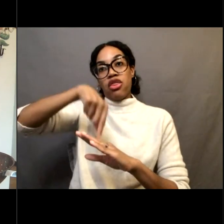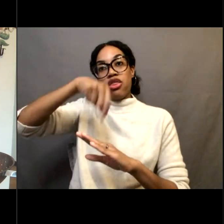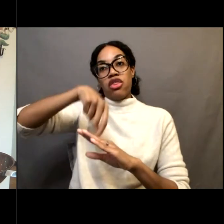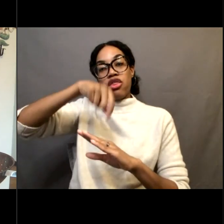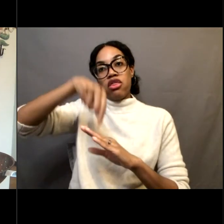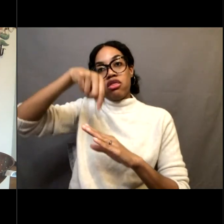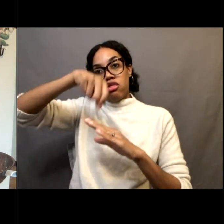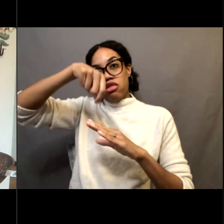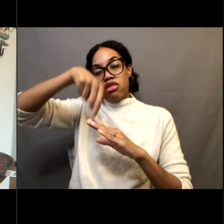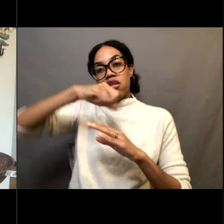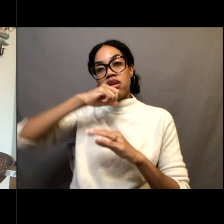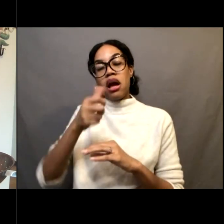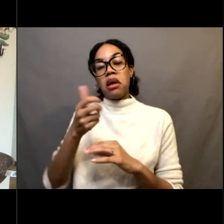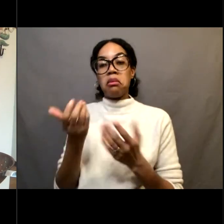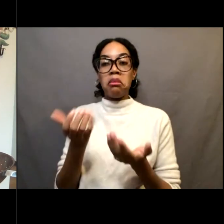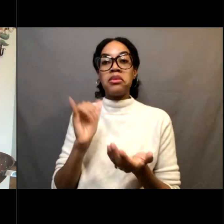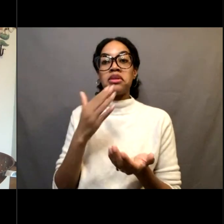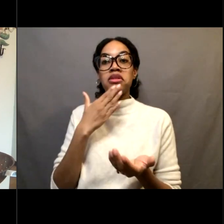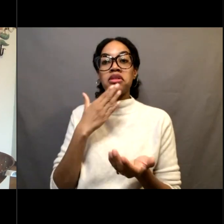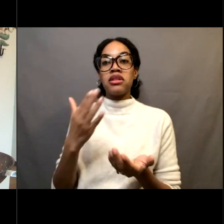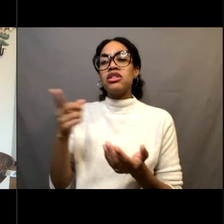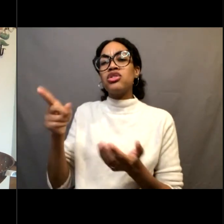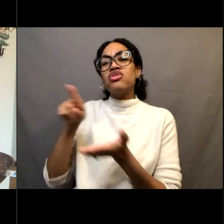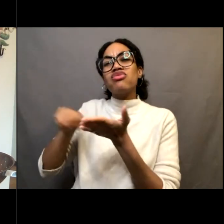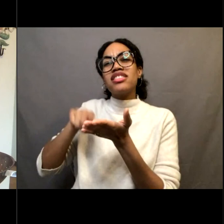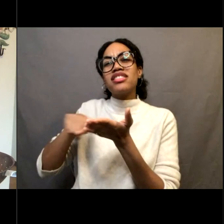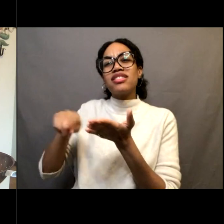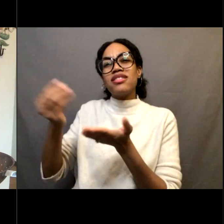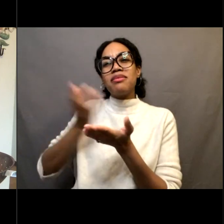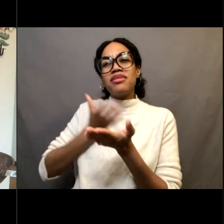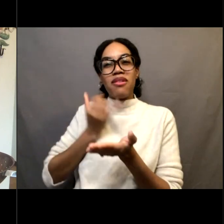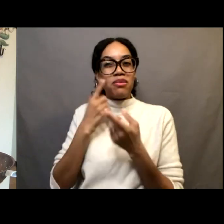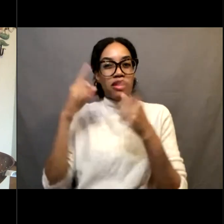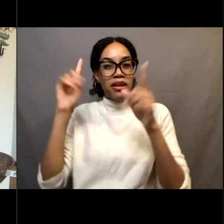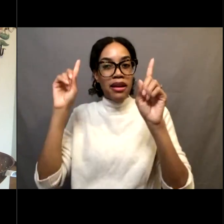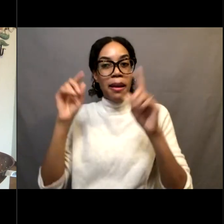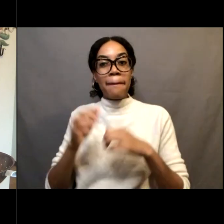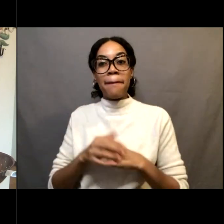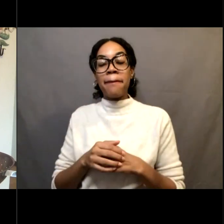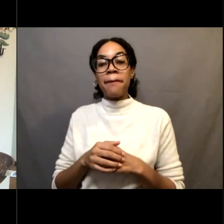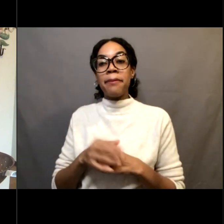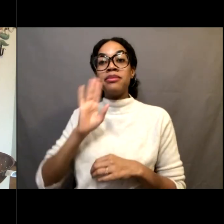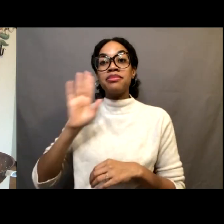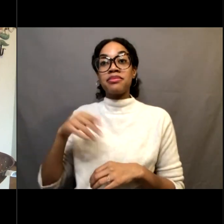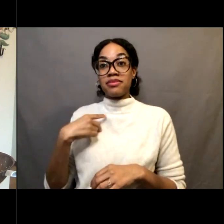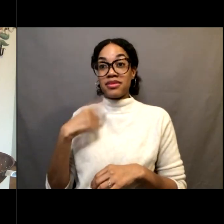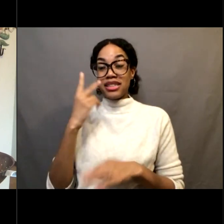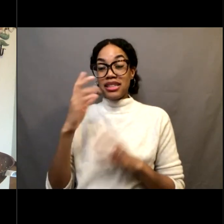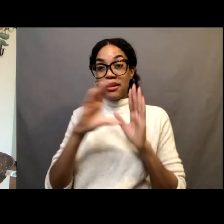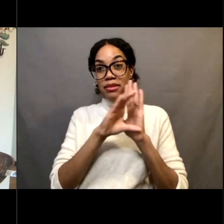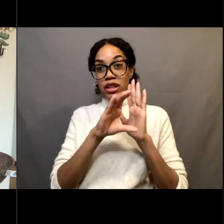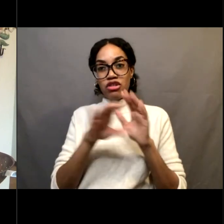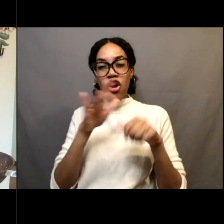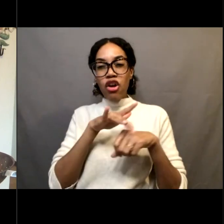I just think that that was fascinating and since I'd seen those pictures earlier this year I've now seen many, many pictures